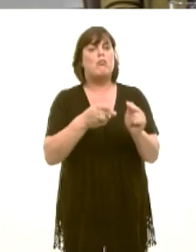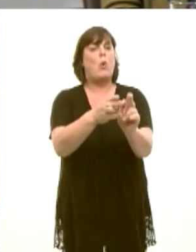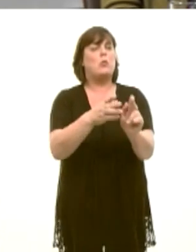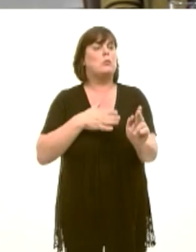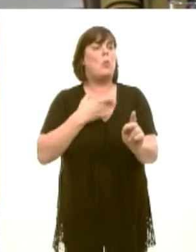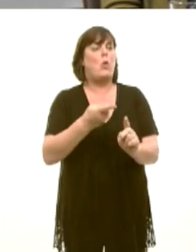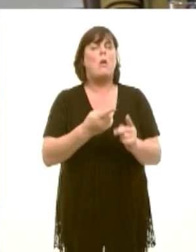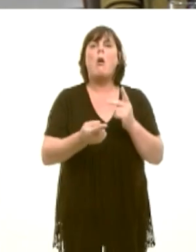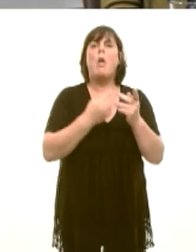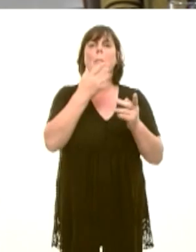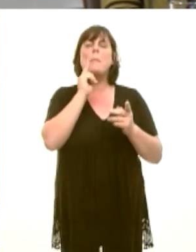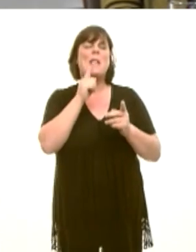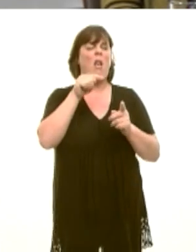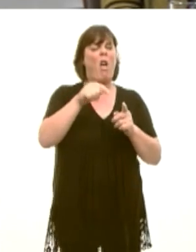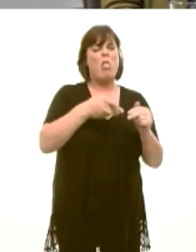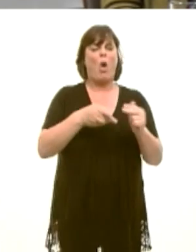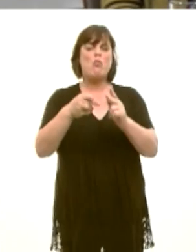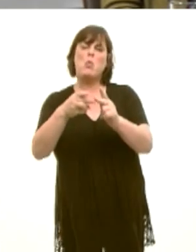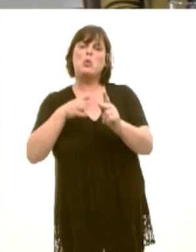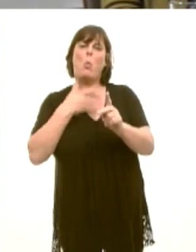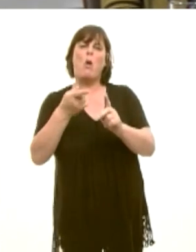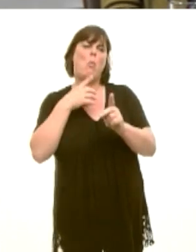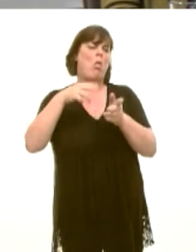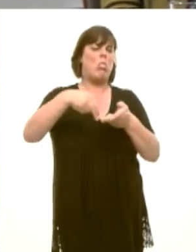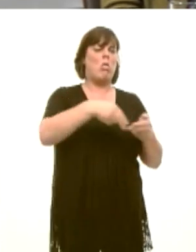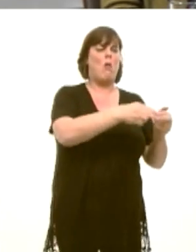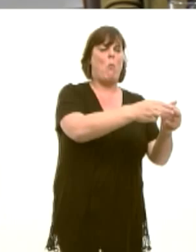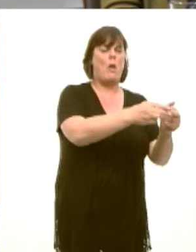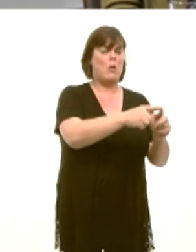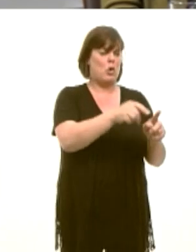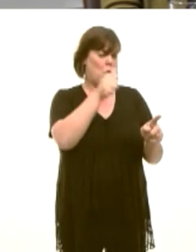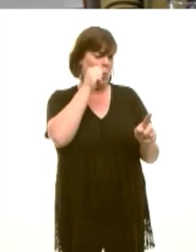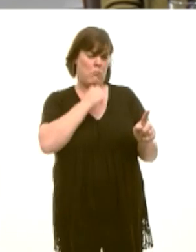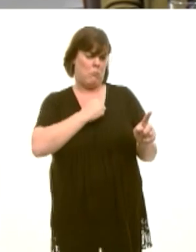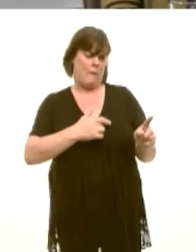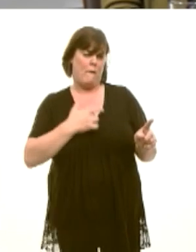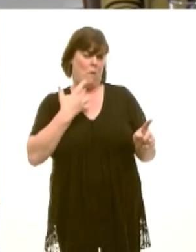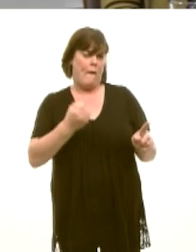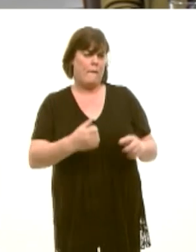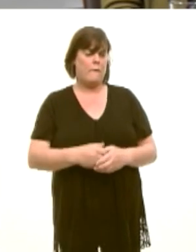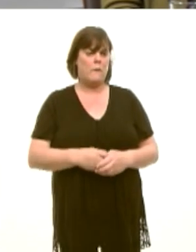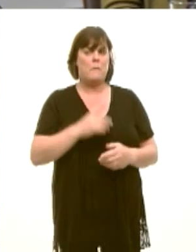be a different routeóthe Member will know my view on thatóbut itís important, of course,